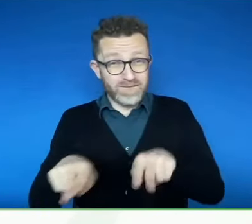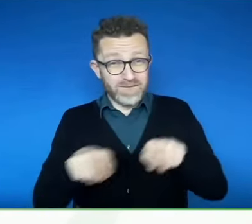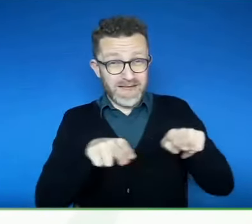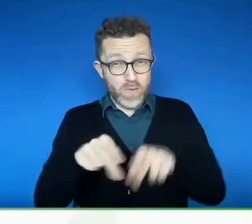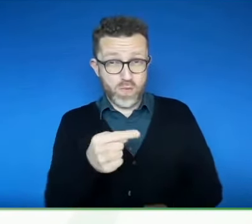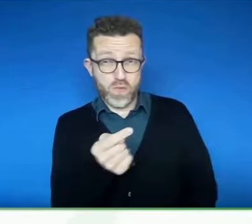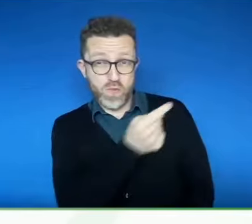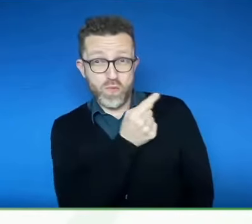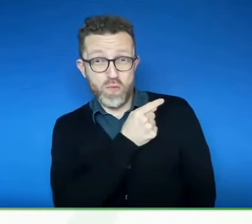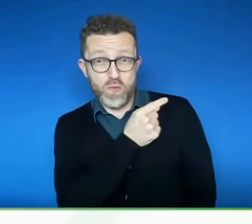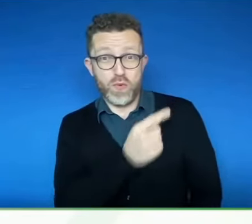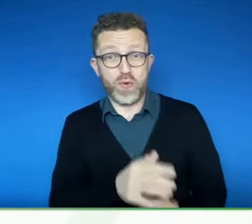Can we play? Thank you.